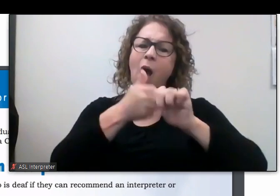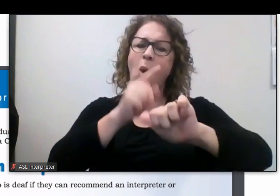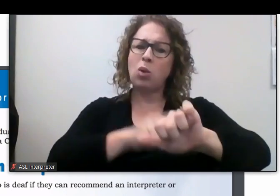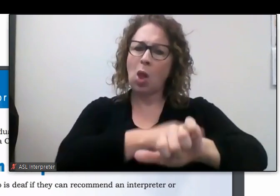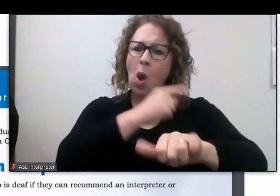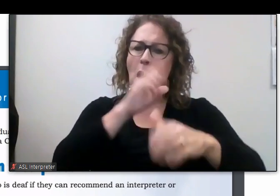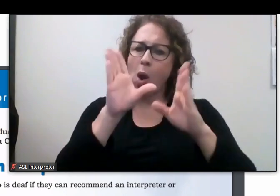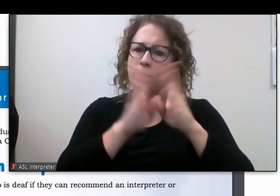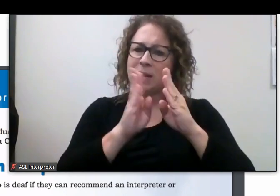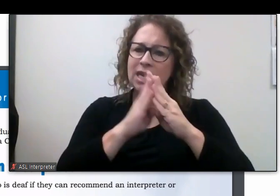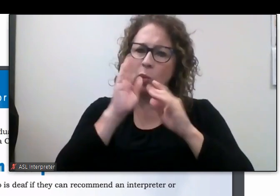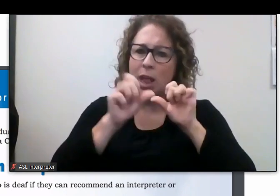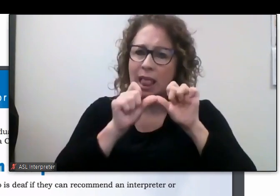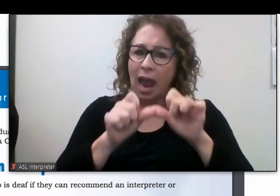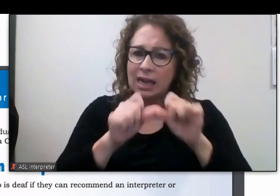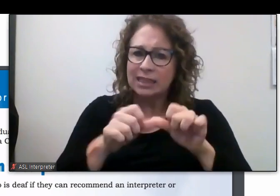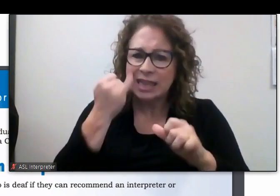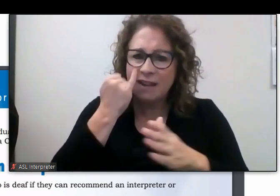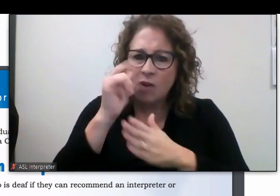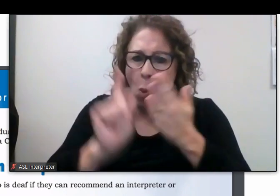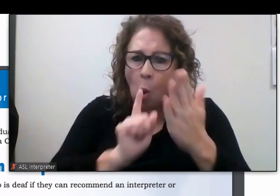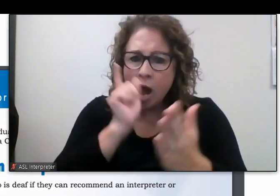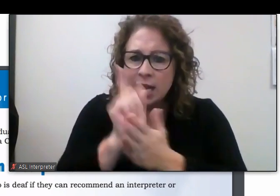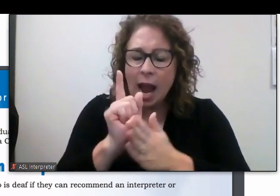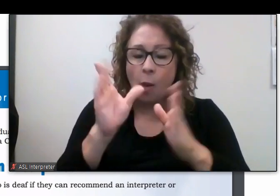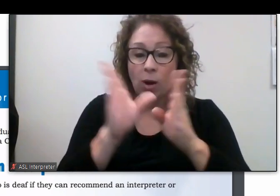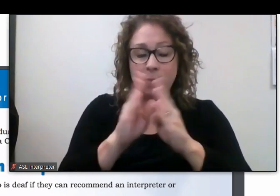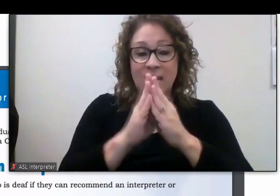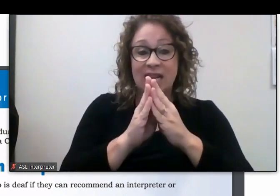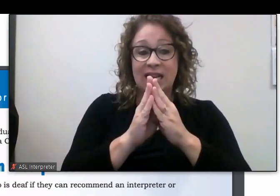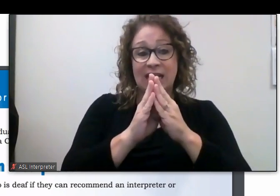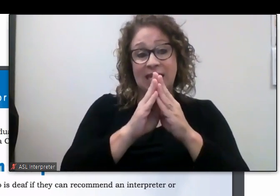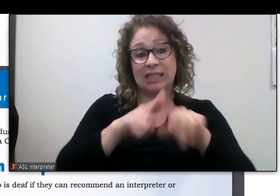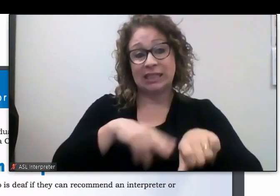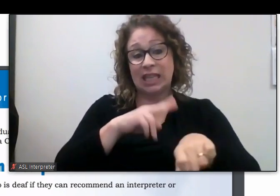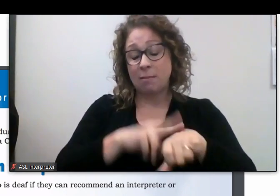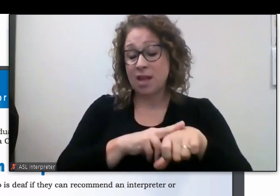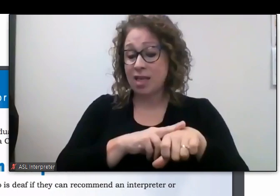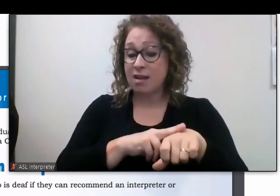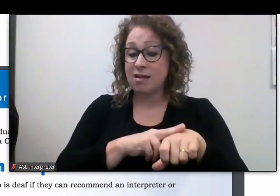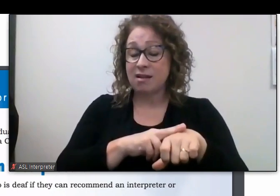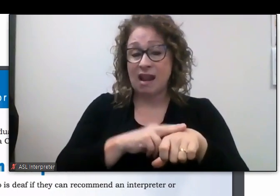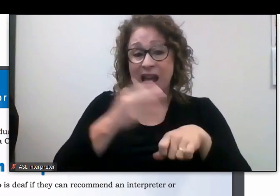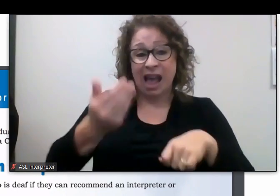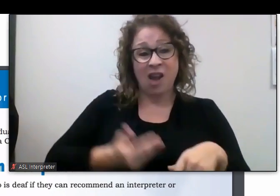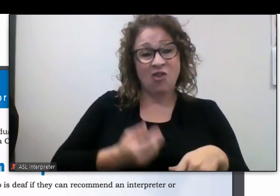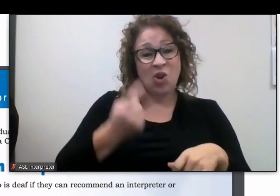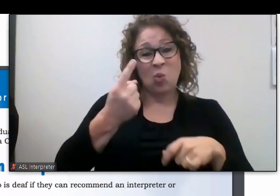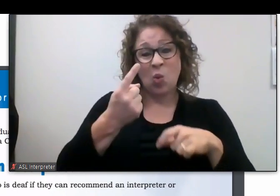If it is a one-hour meeting typically hiring one interpreter will work,